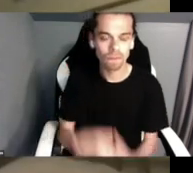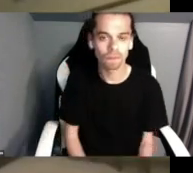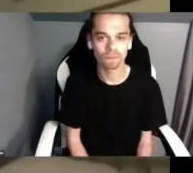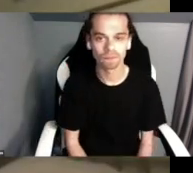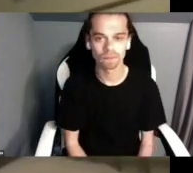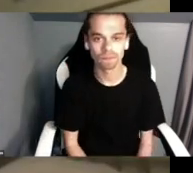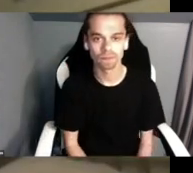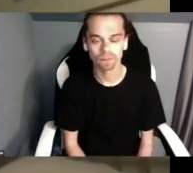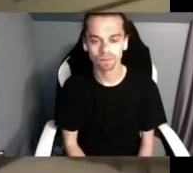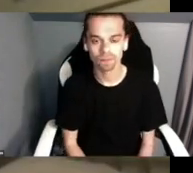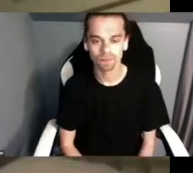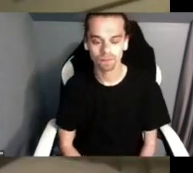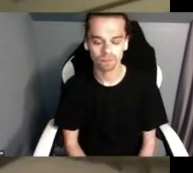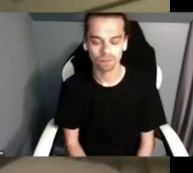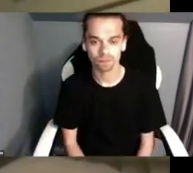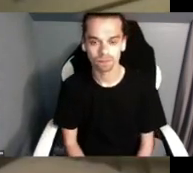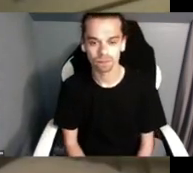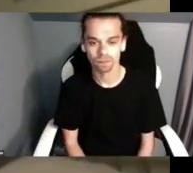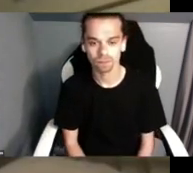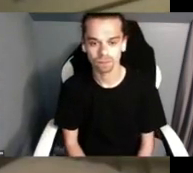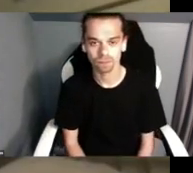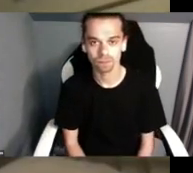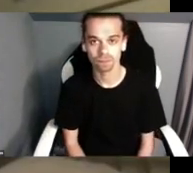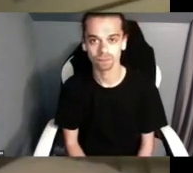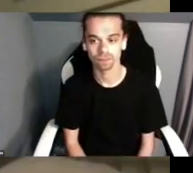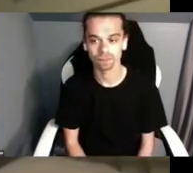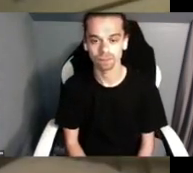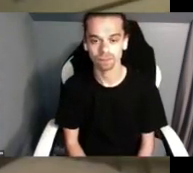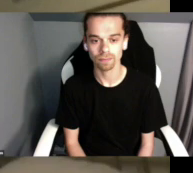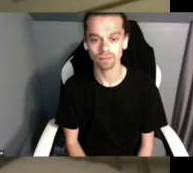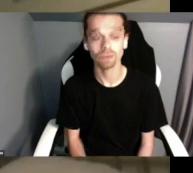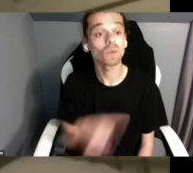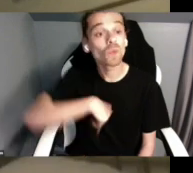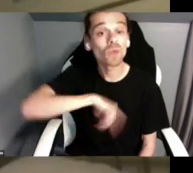because when we're collecting data from other people with disabilities.